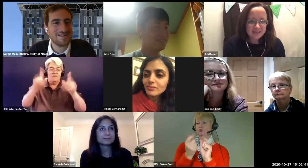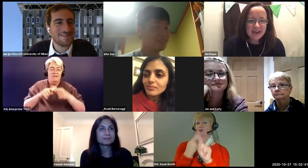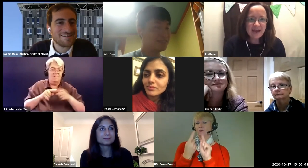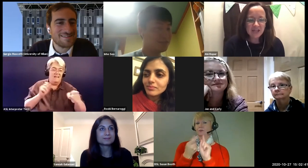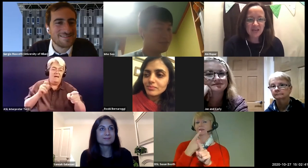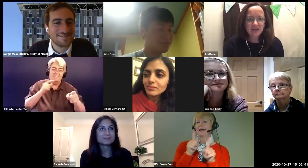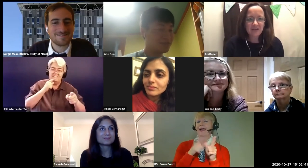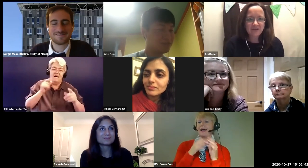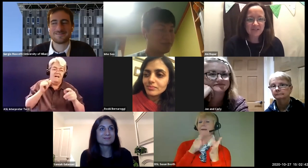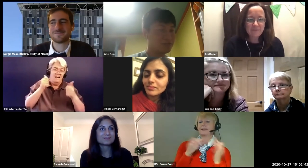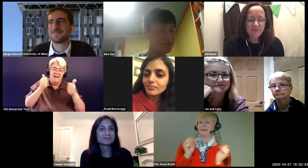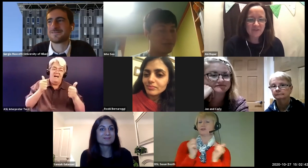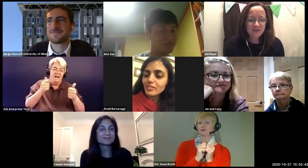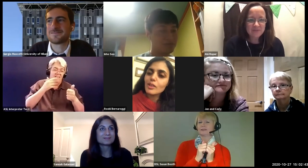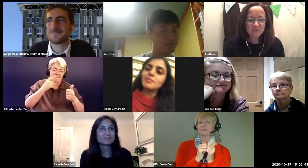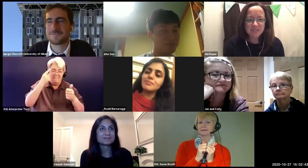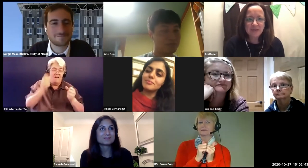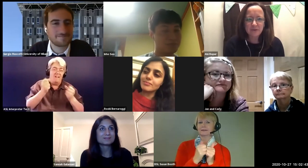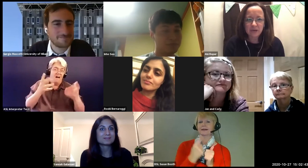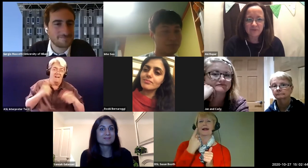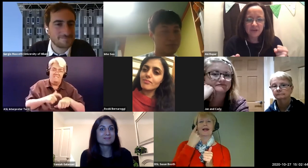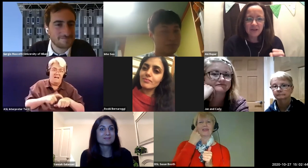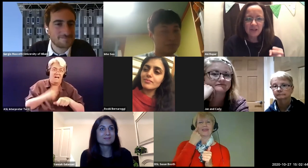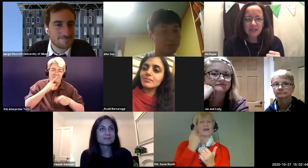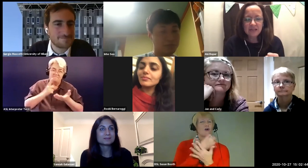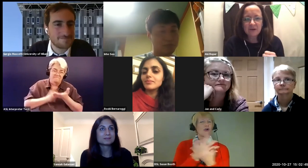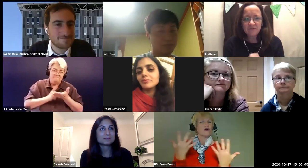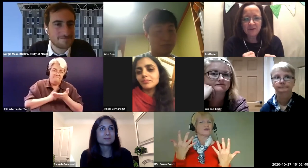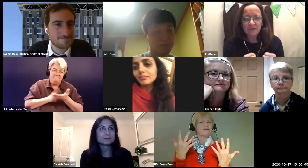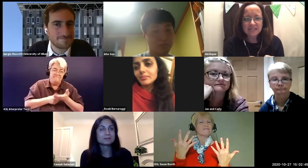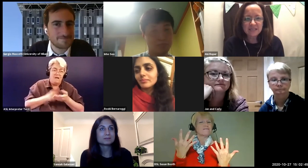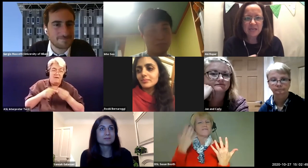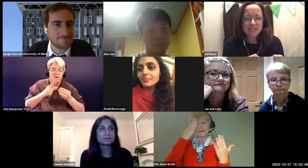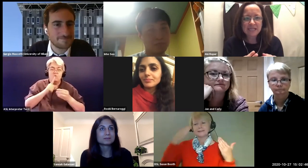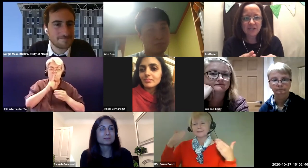yeah I think a lot um of time has been spent on kind of thinking about real accessibility issues